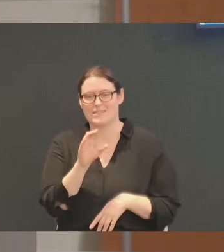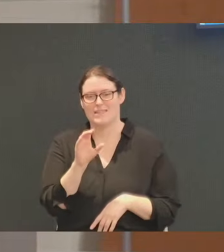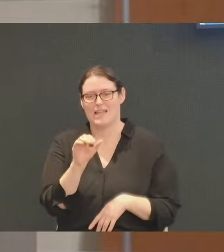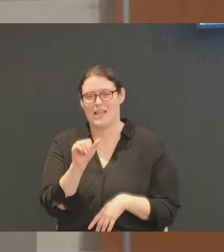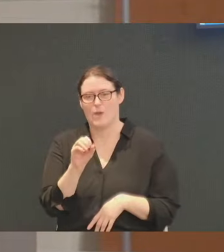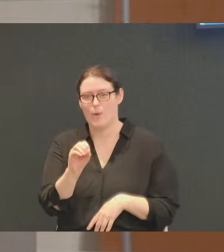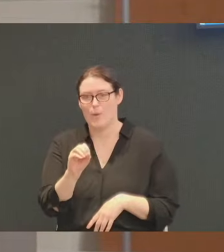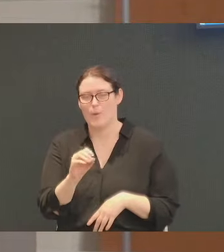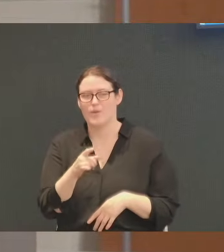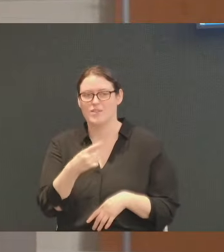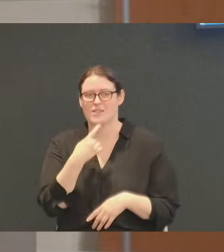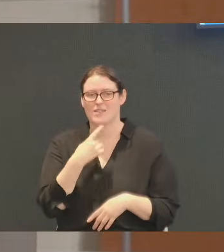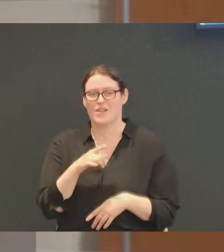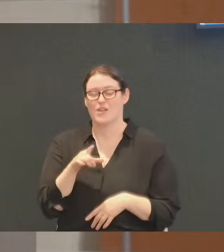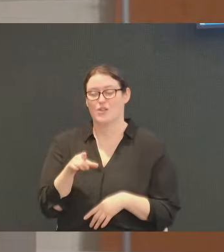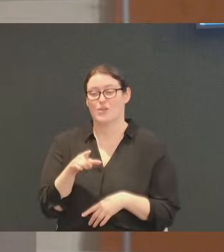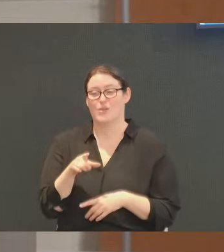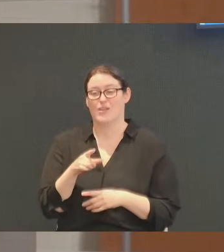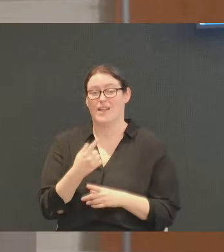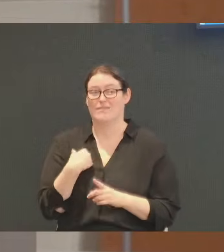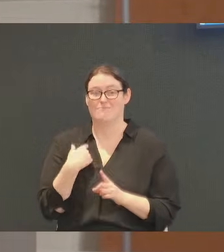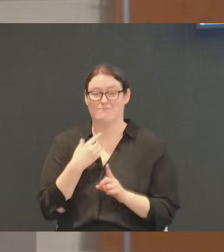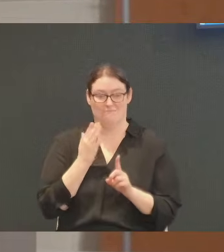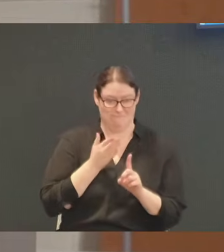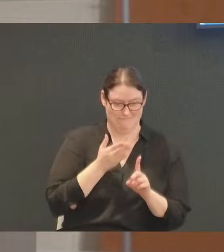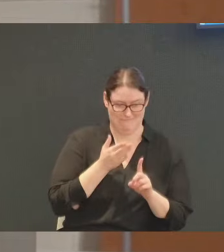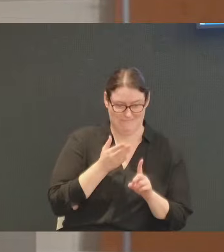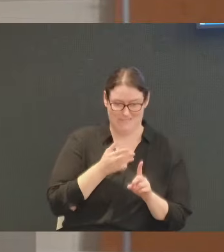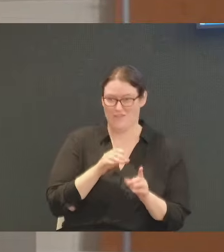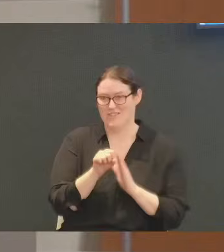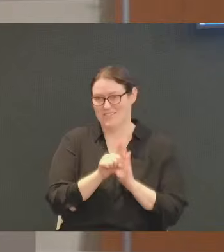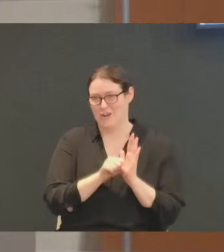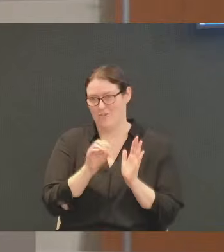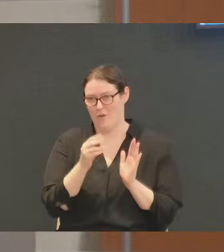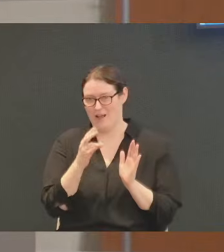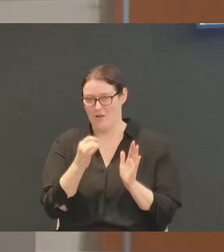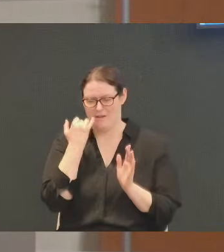said that you are one of her go-tos in the state of Ohio. When there's a question or a concern and